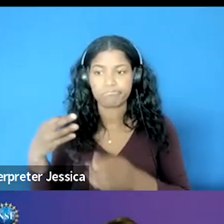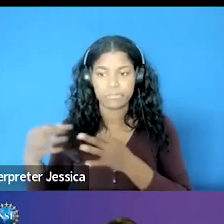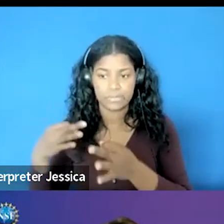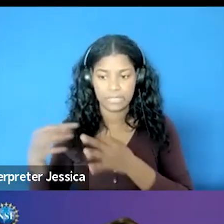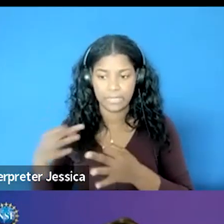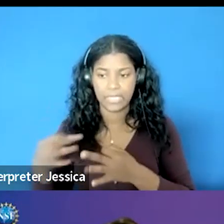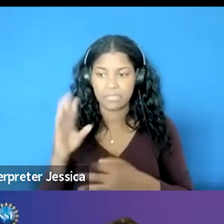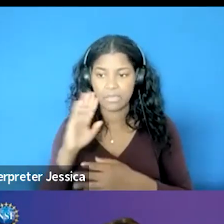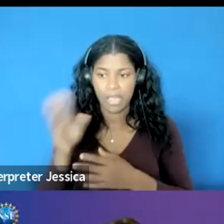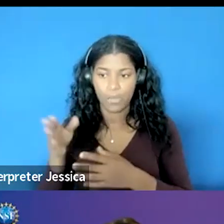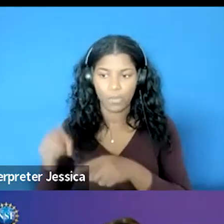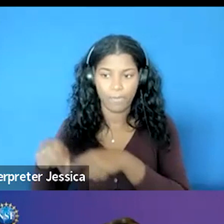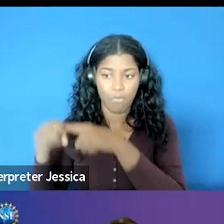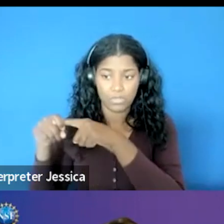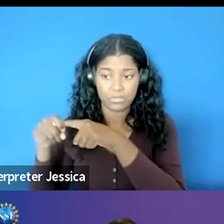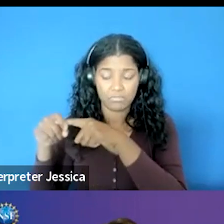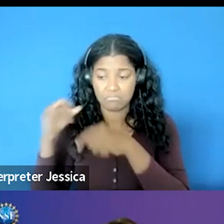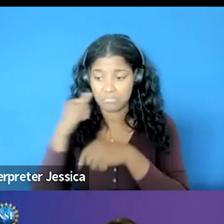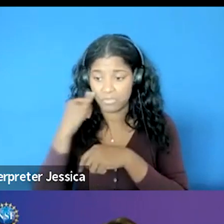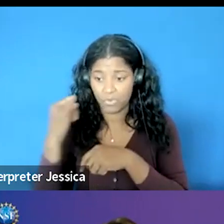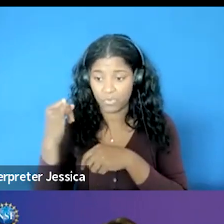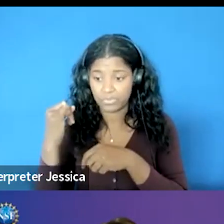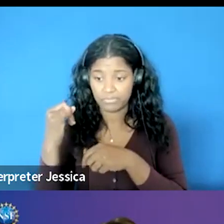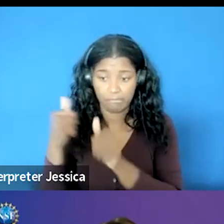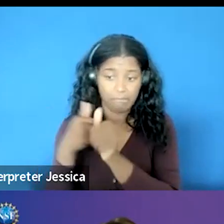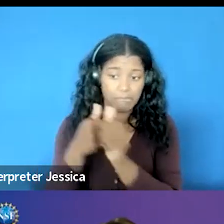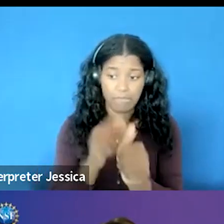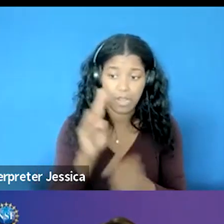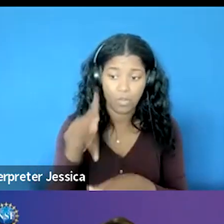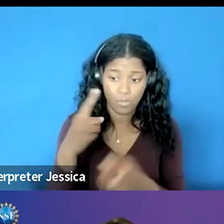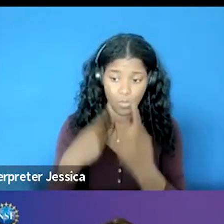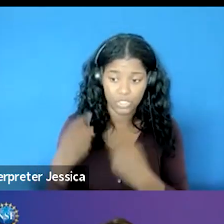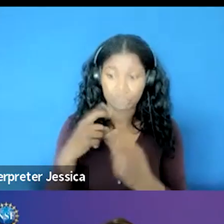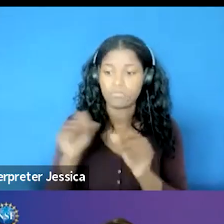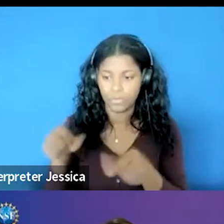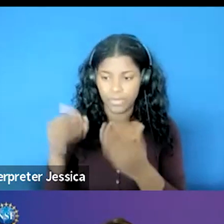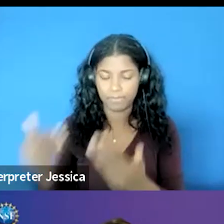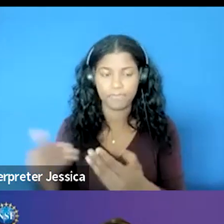So I'll pause there, if you have a follow-up question you're welcome to ask. Samantha Hunter: Thank you and Daniel I didn't see you,